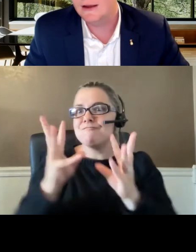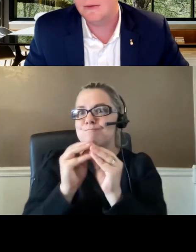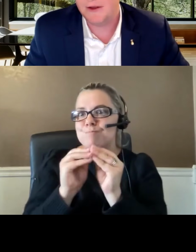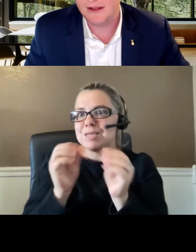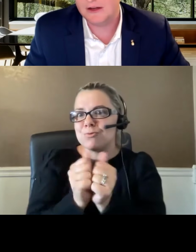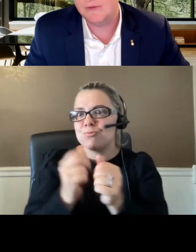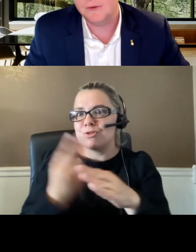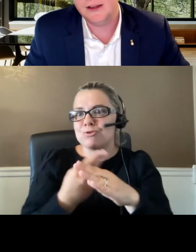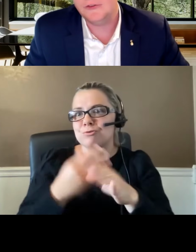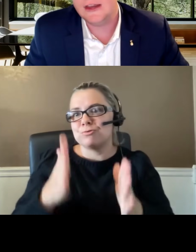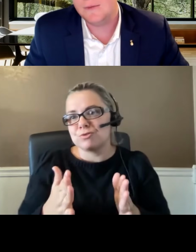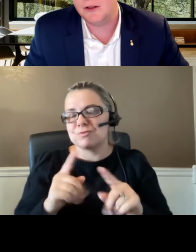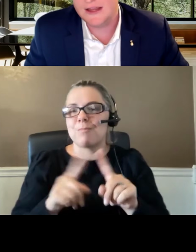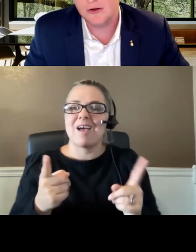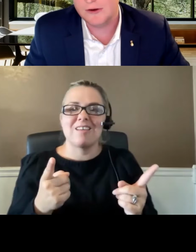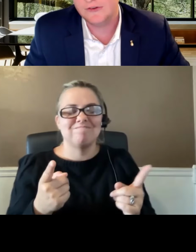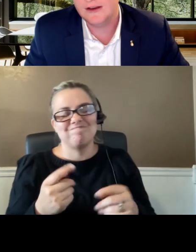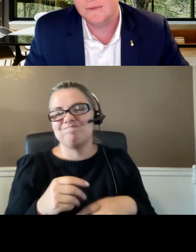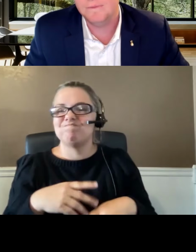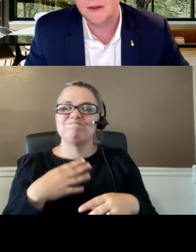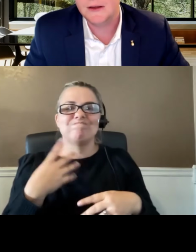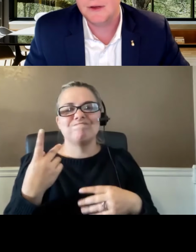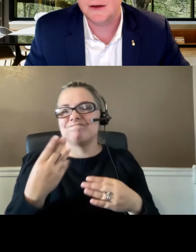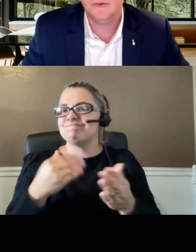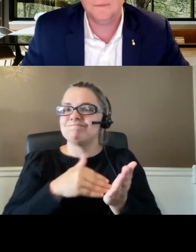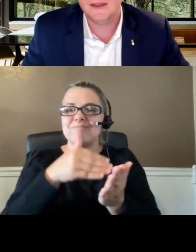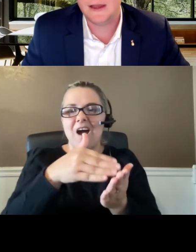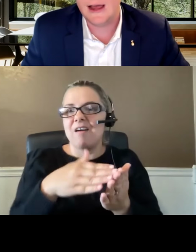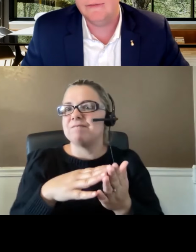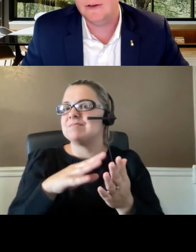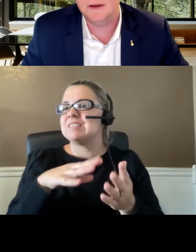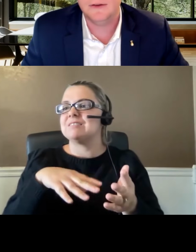whether that's coming from a sales team or a legal risk team, but something that I found to